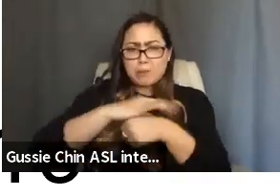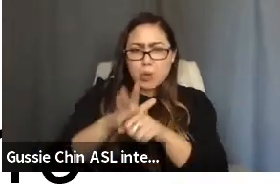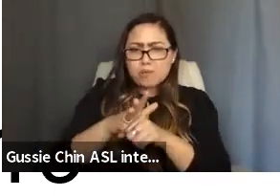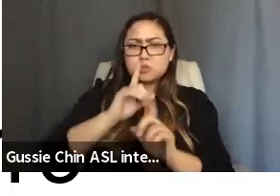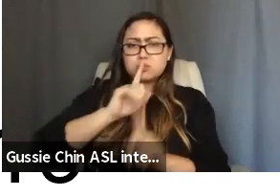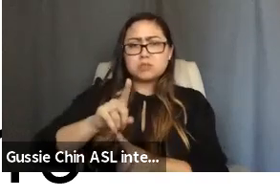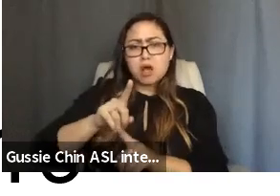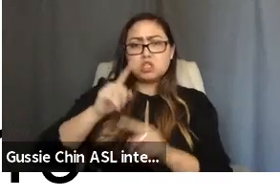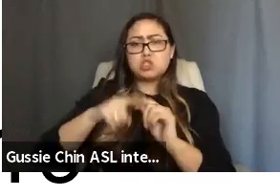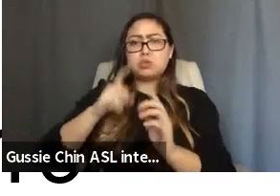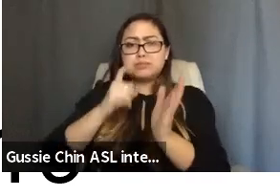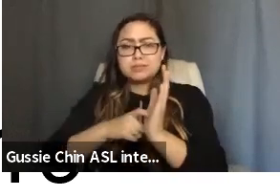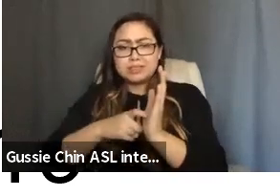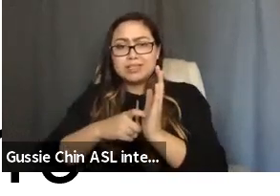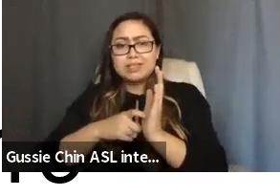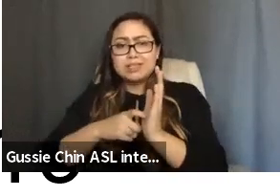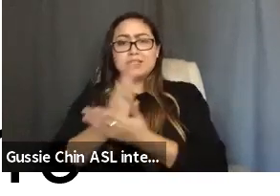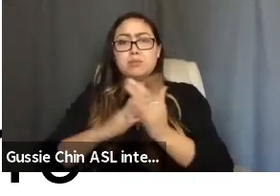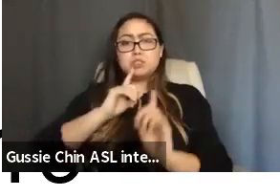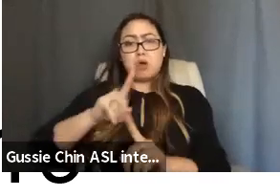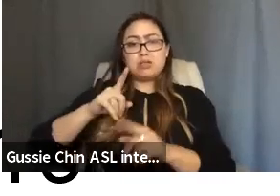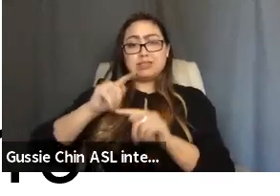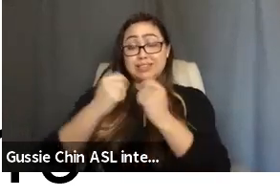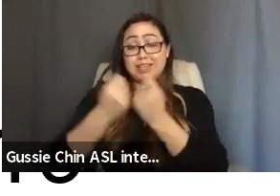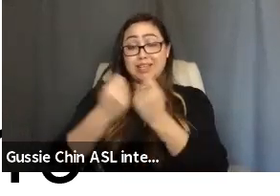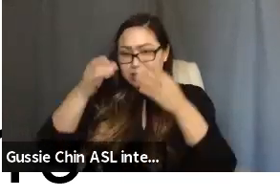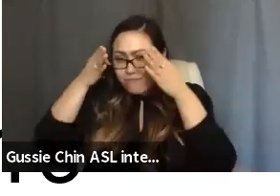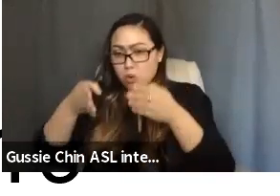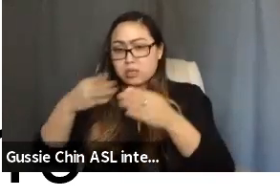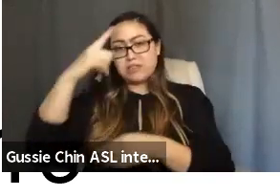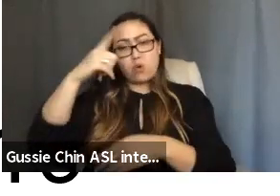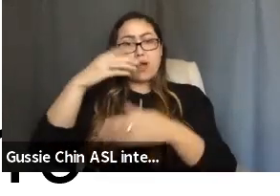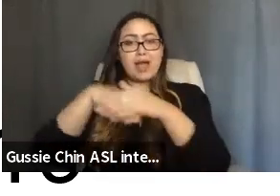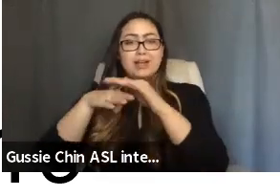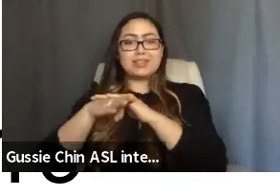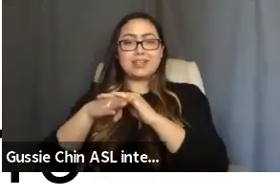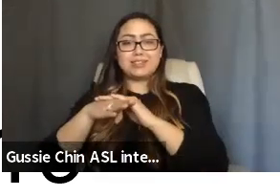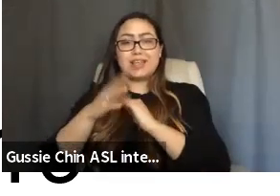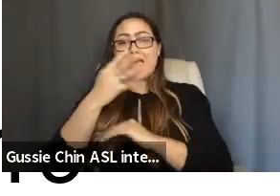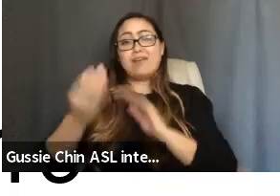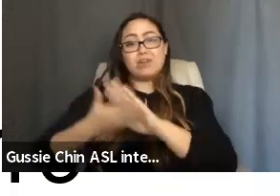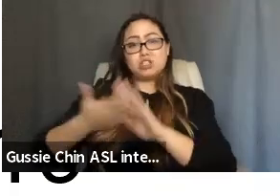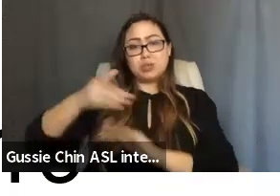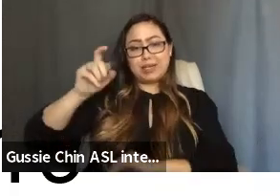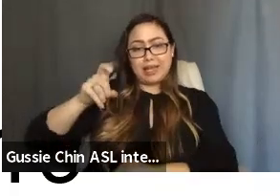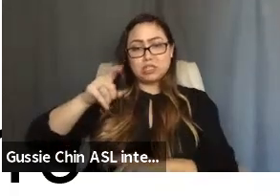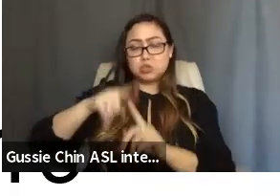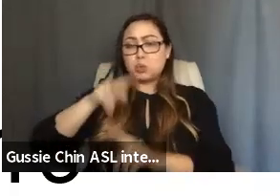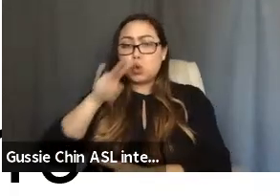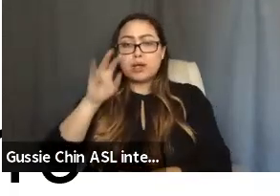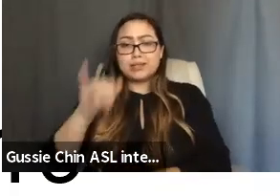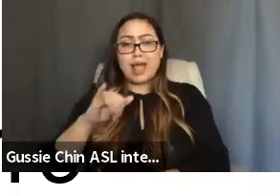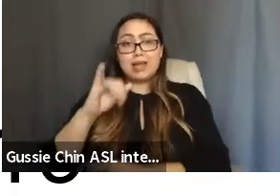needs and looking at those C MIST resources. We identified that there was six areas that really